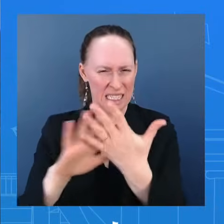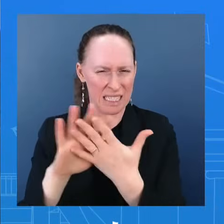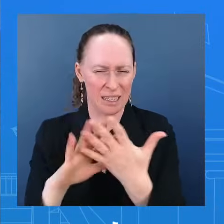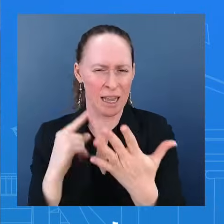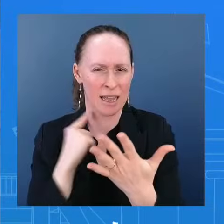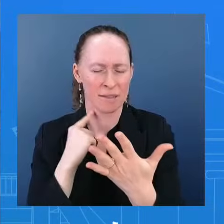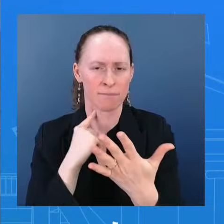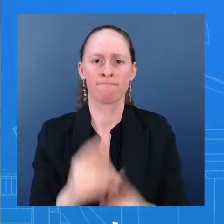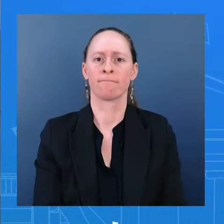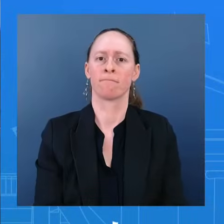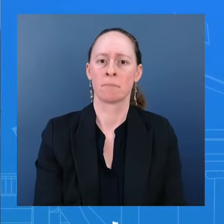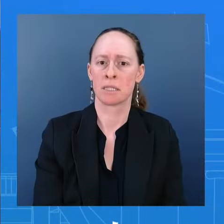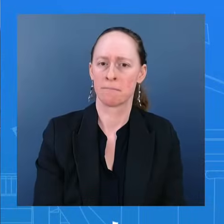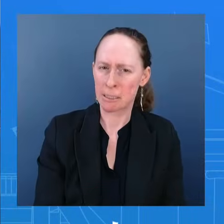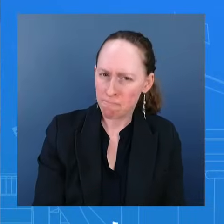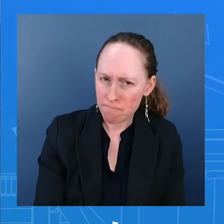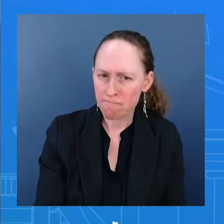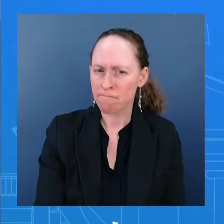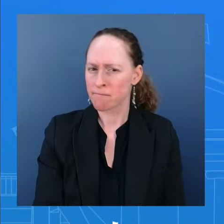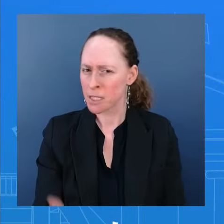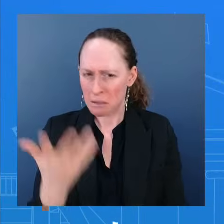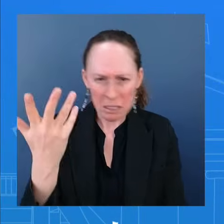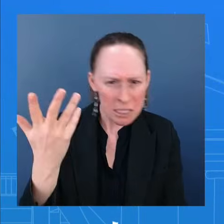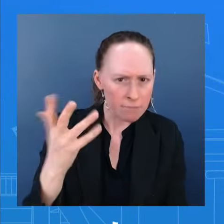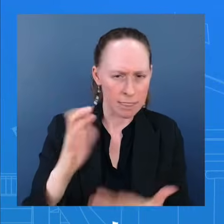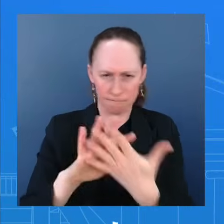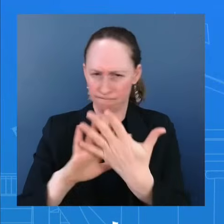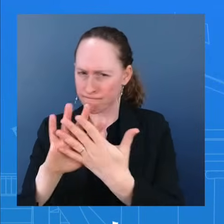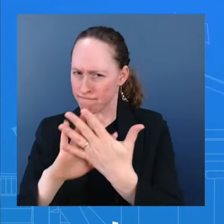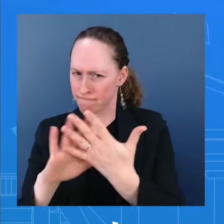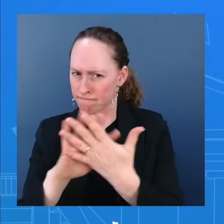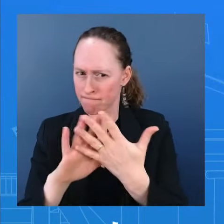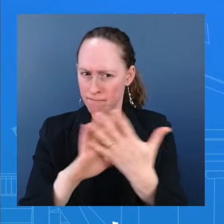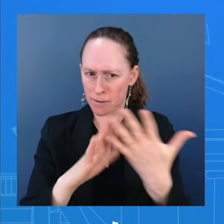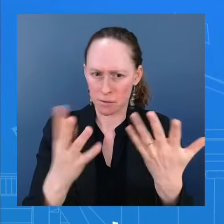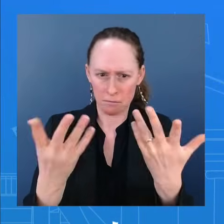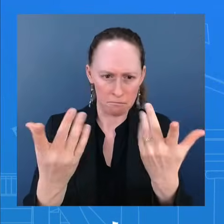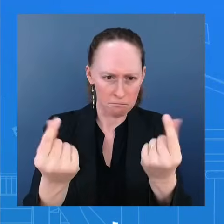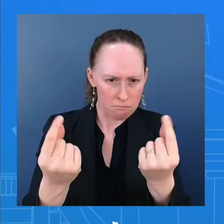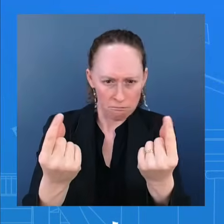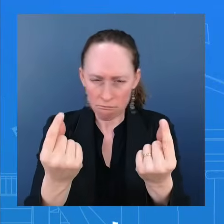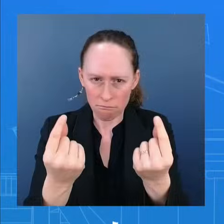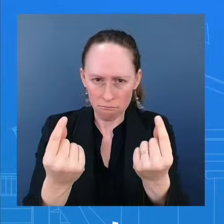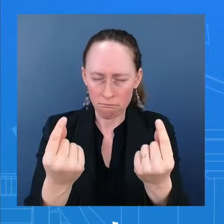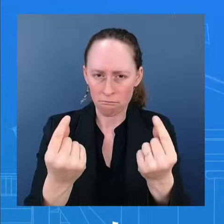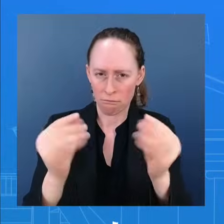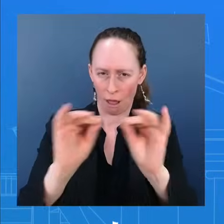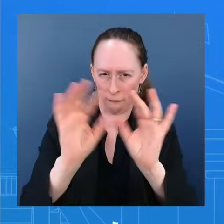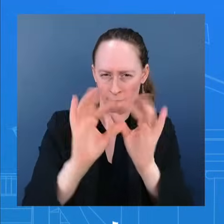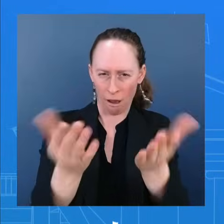on the sidelines of the U.N.? Mr. Kirby: We're watching this very, very, very closely, and the president is following events closely as well.